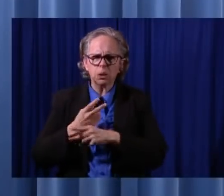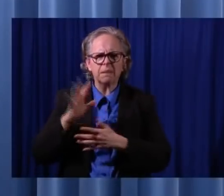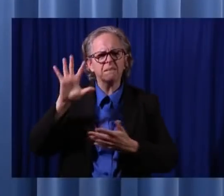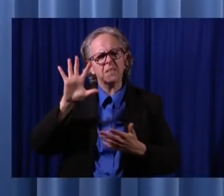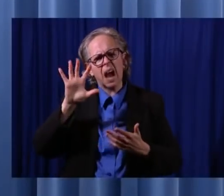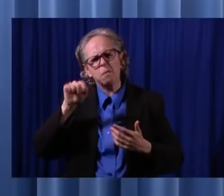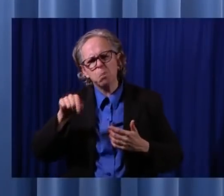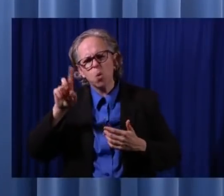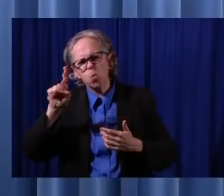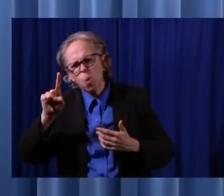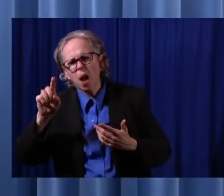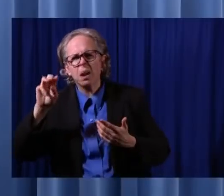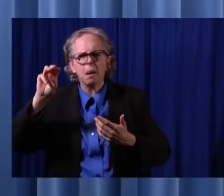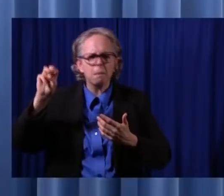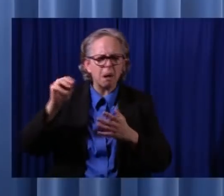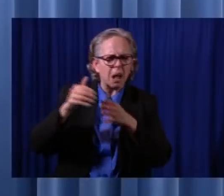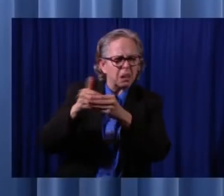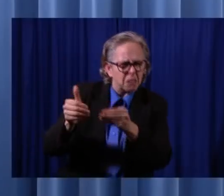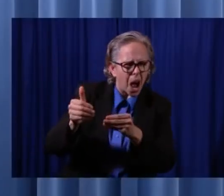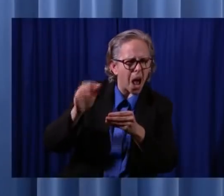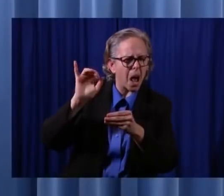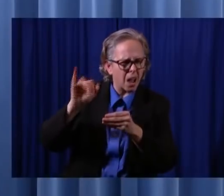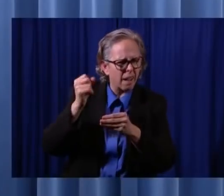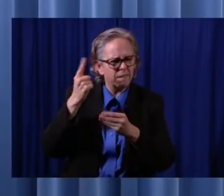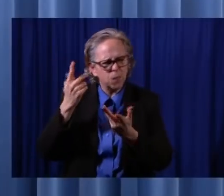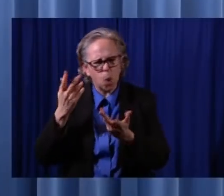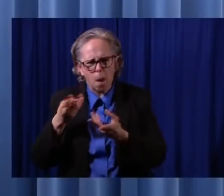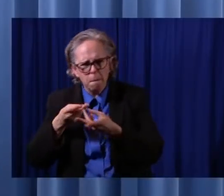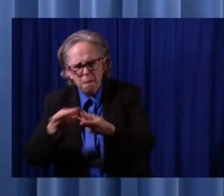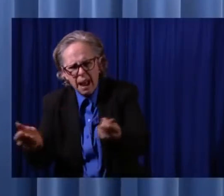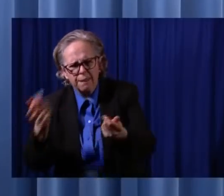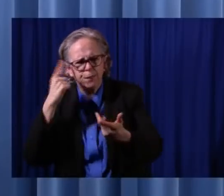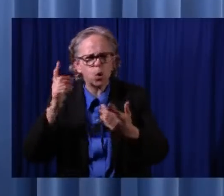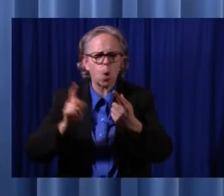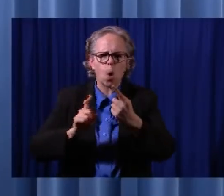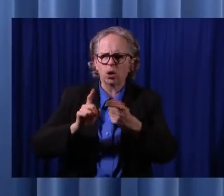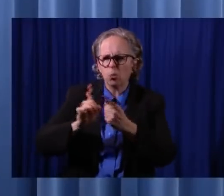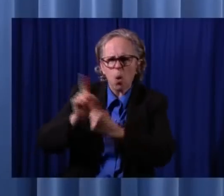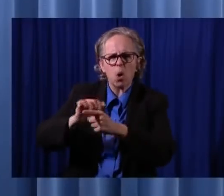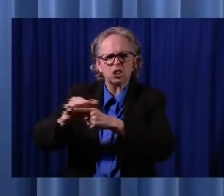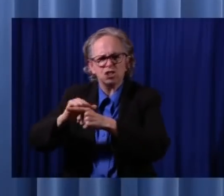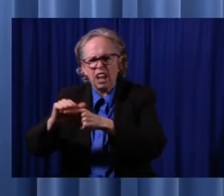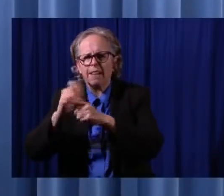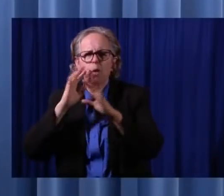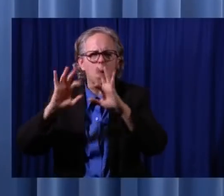AND CHILDREN MANY TIMES RECEIVE SERVICES FROM MULTIPLE DEPARTMENTS.